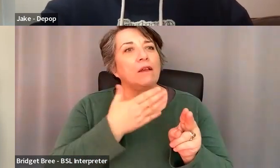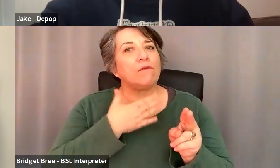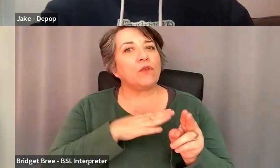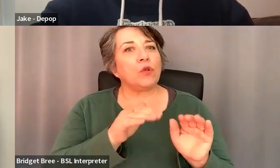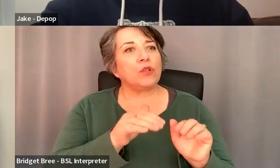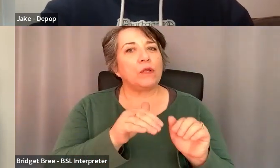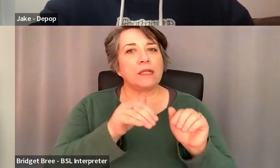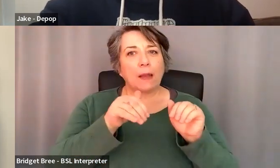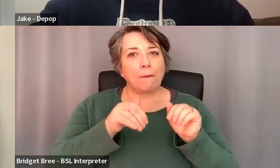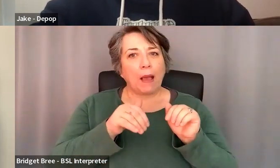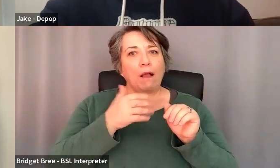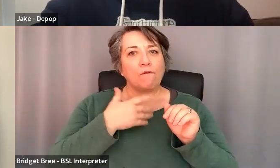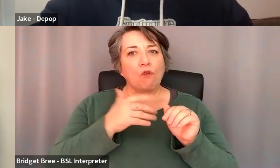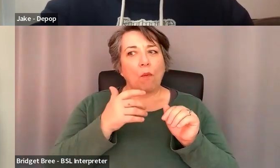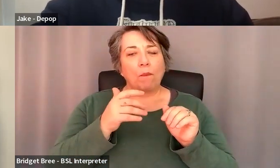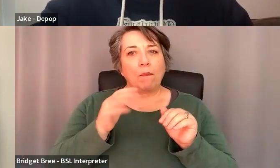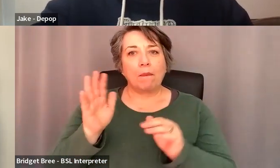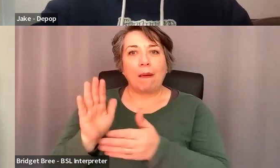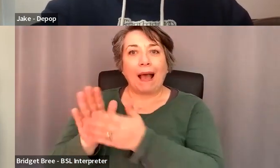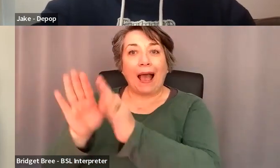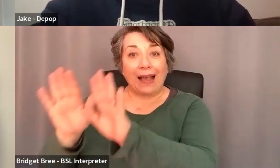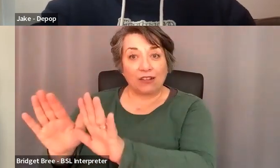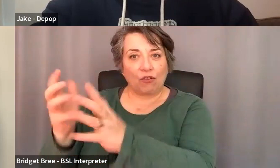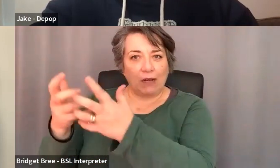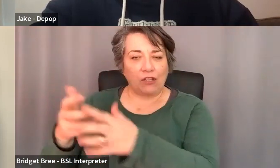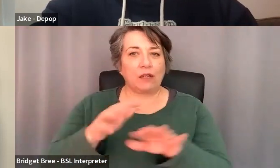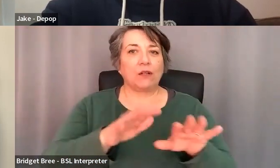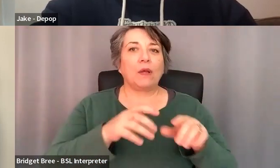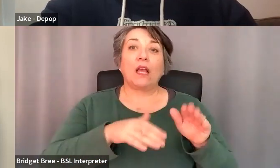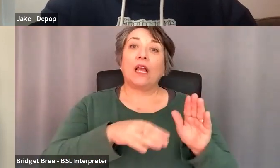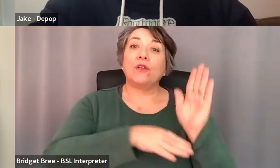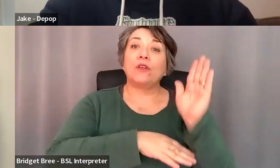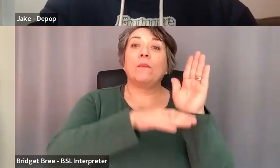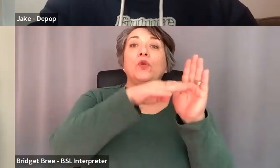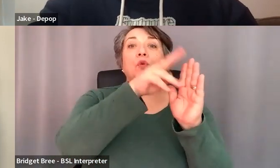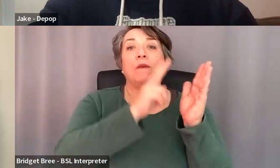hand-on And on the management track. If you wanted to take a step back from hands on engineering, we have that that goes all the way up to Vp level as well.